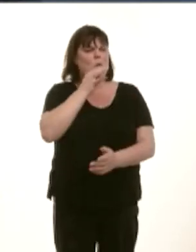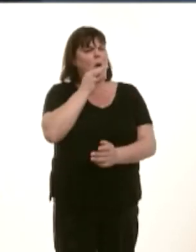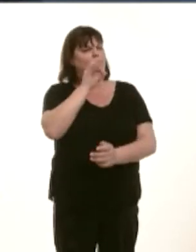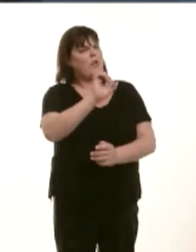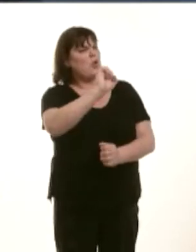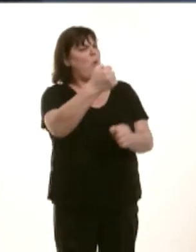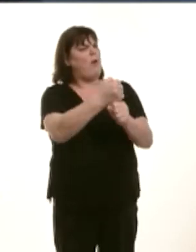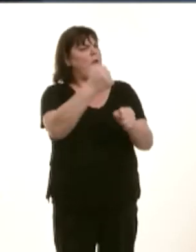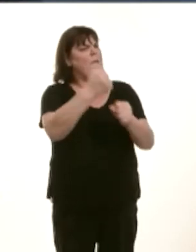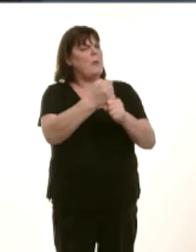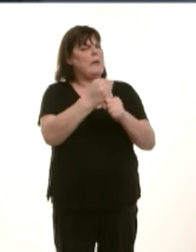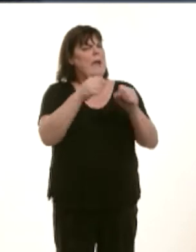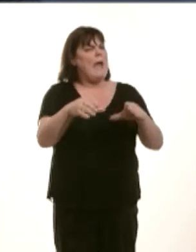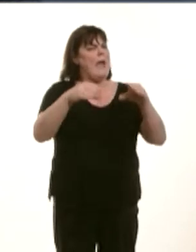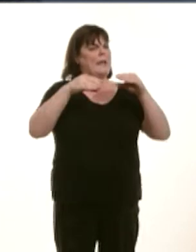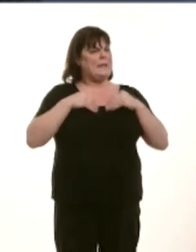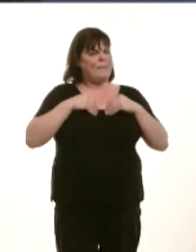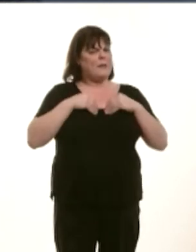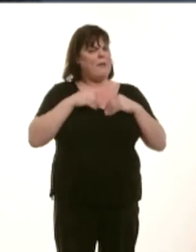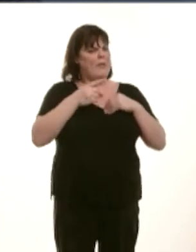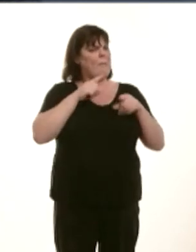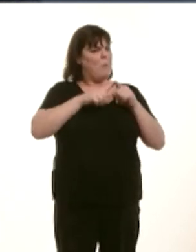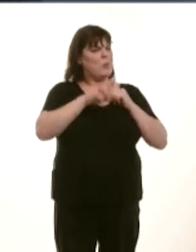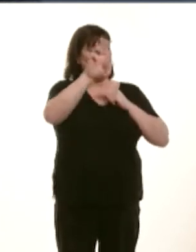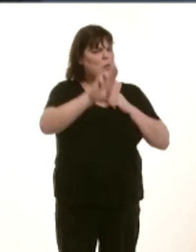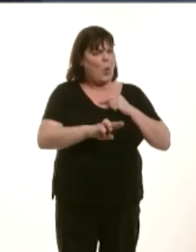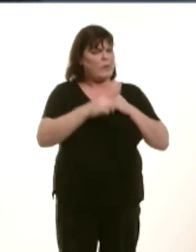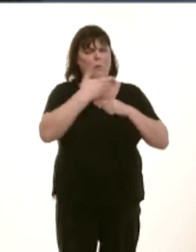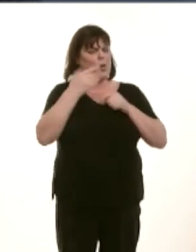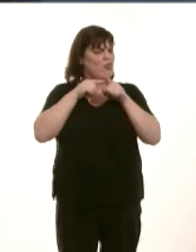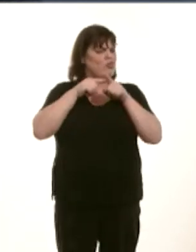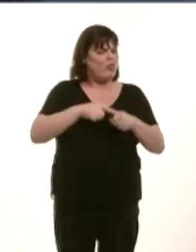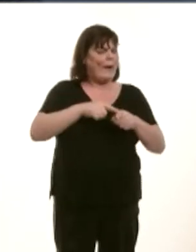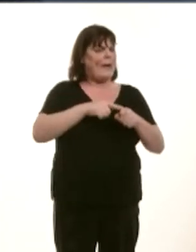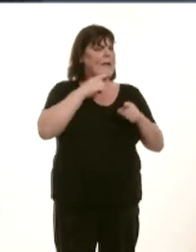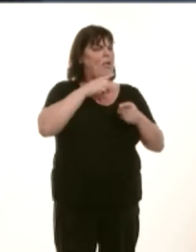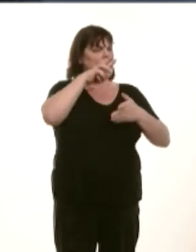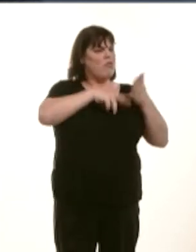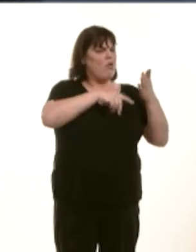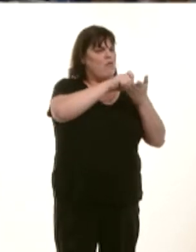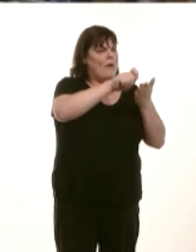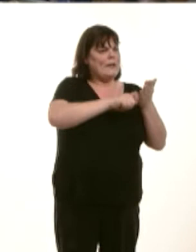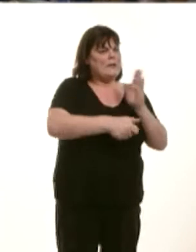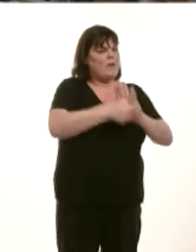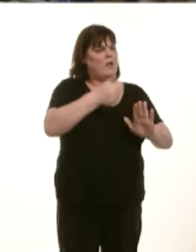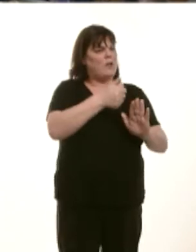a system that means that most schools are not tracking the literacy skills of their pupils properly? Carwyn Jones: I donít believe that thatís